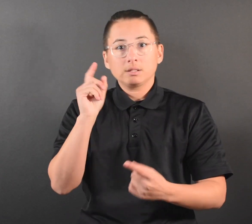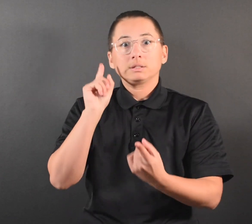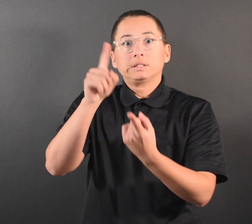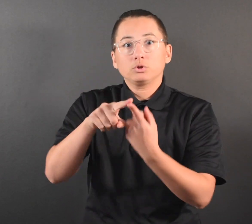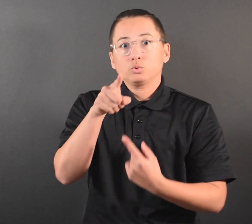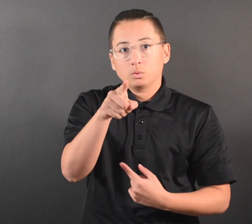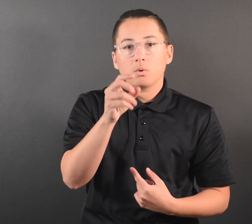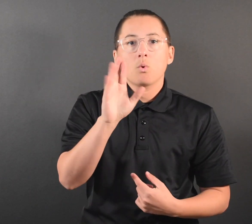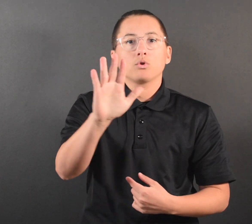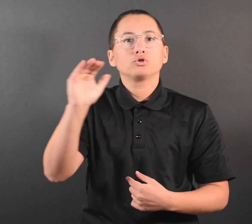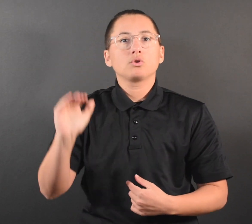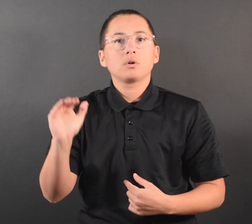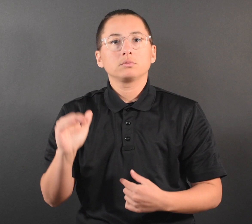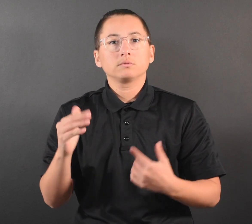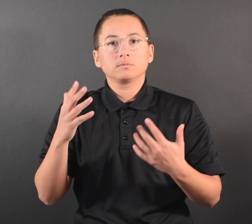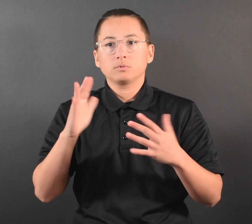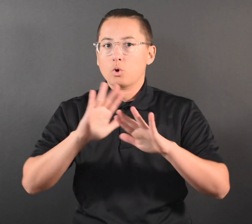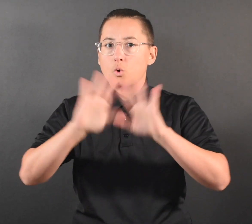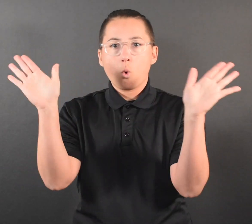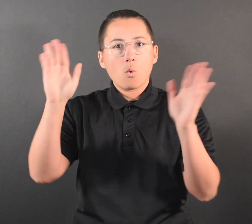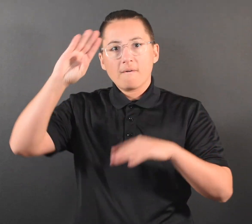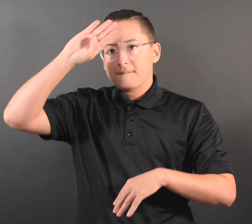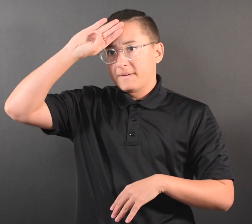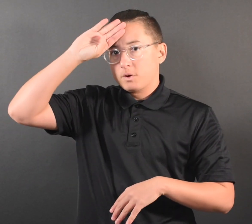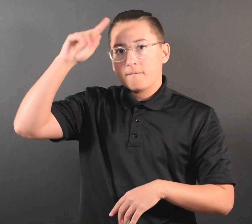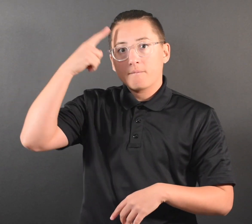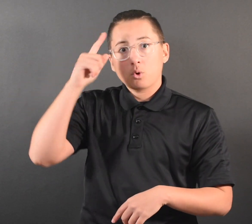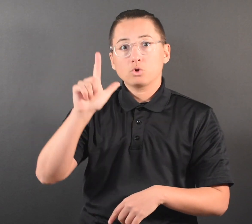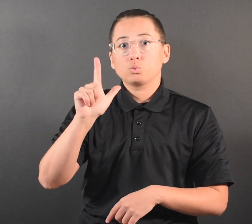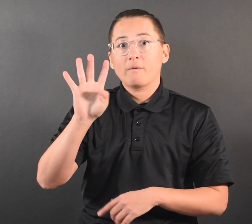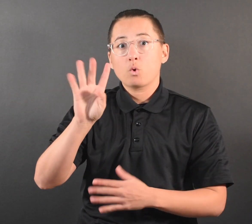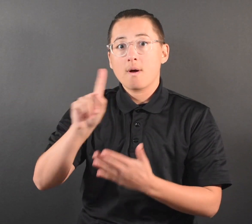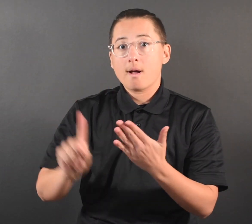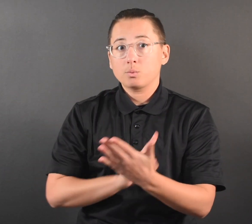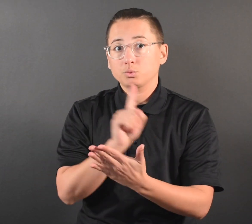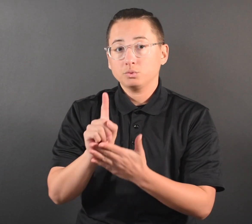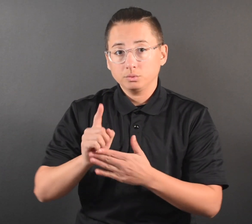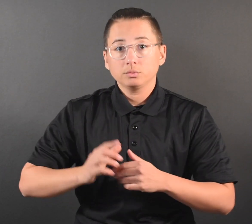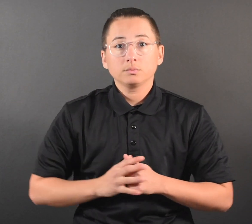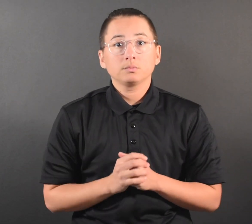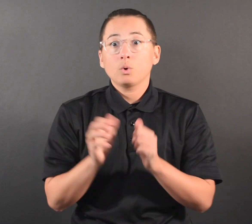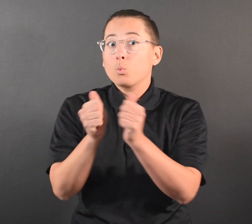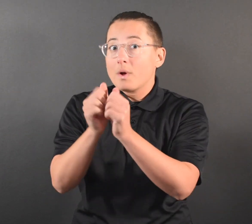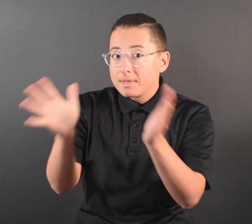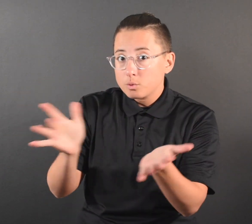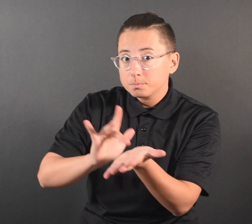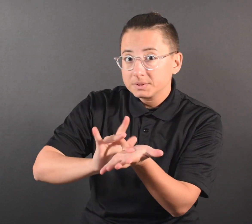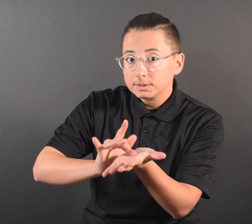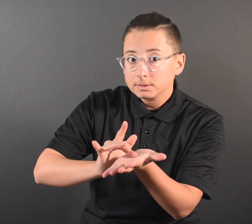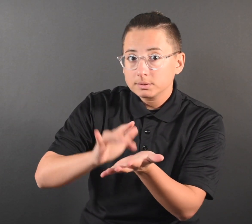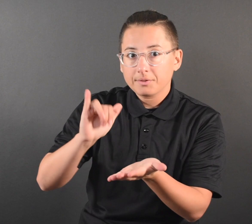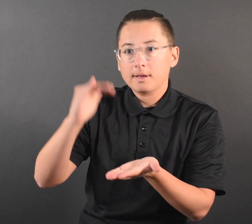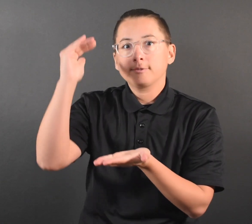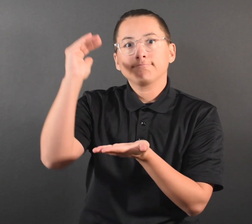for 24 hours, without using medicine that lowers fevers, before getting vaccinated.